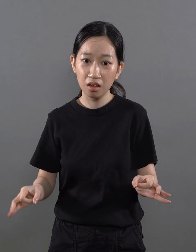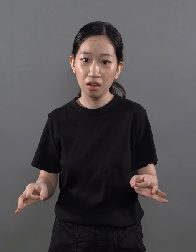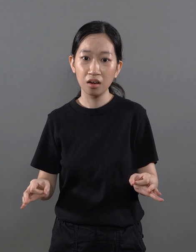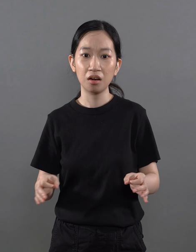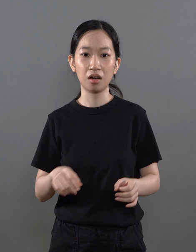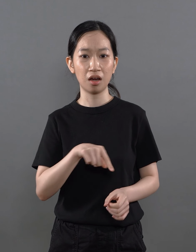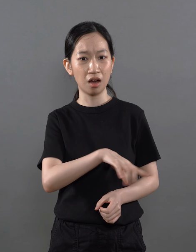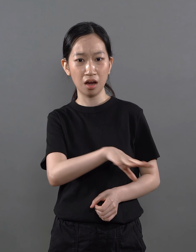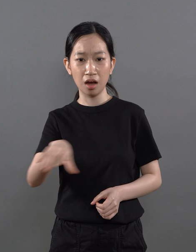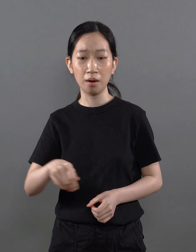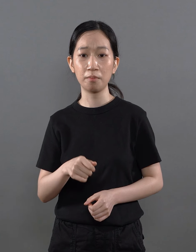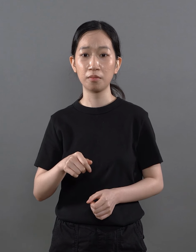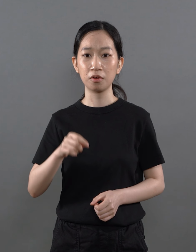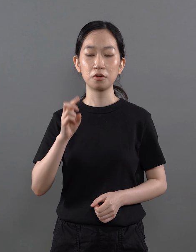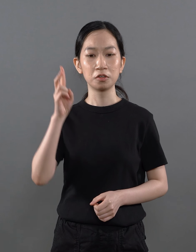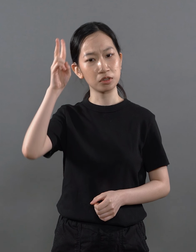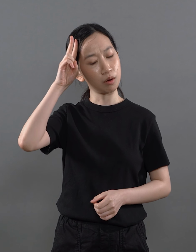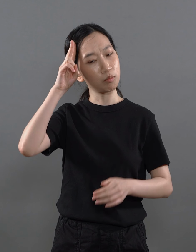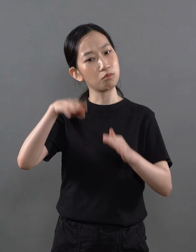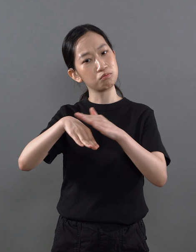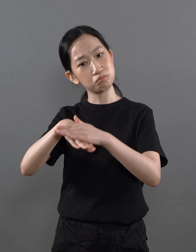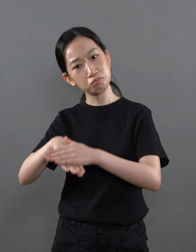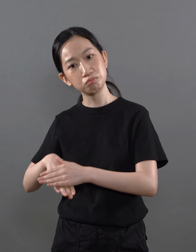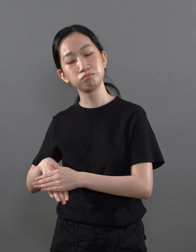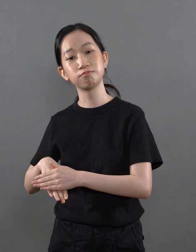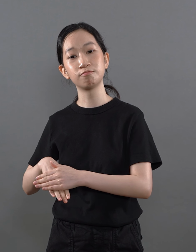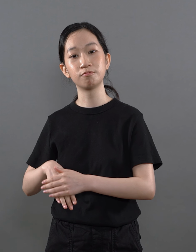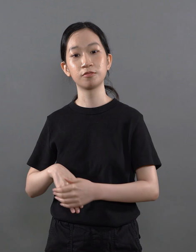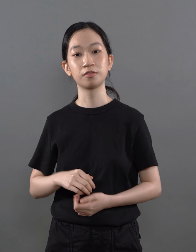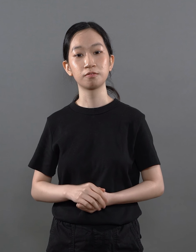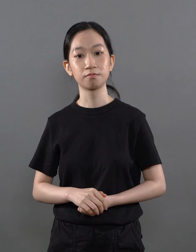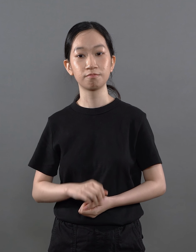are reduced to fragments are actually distillation of customs